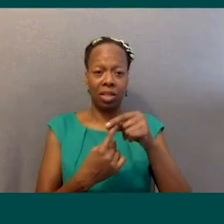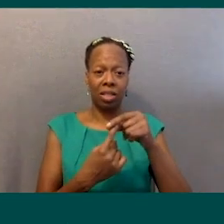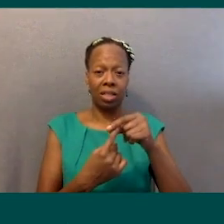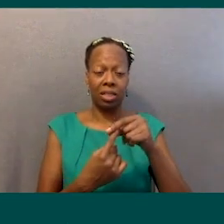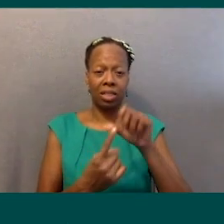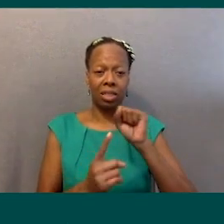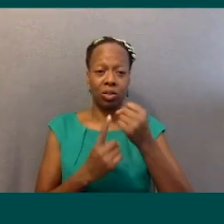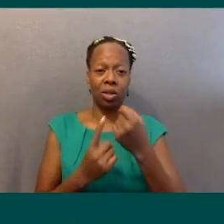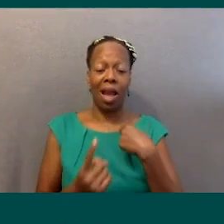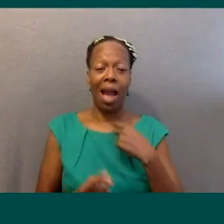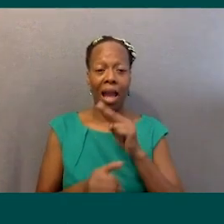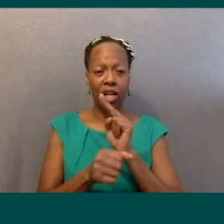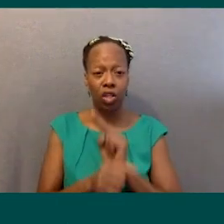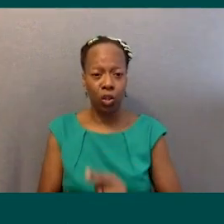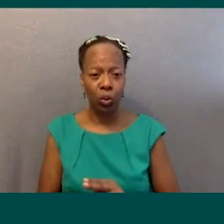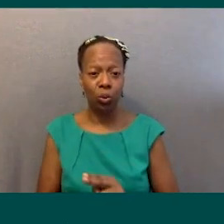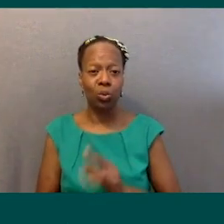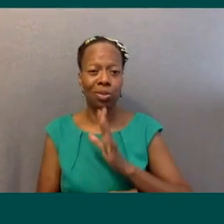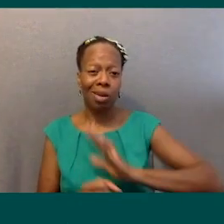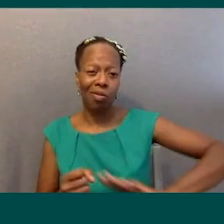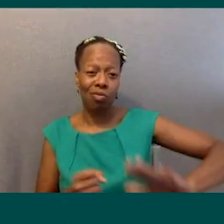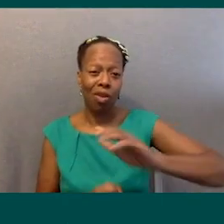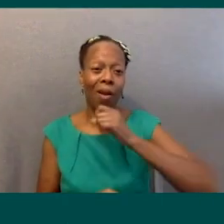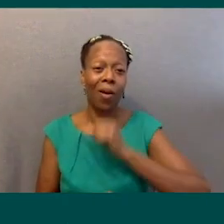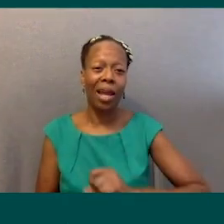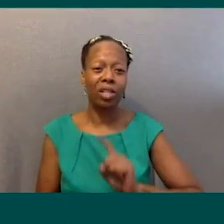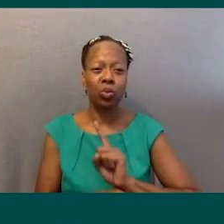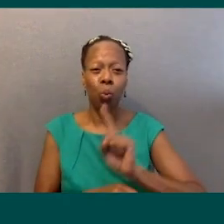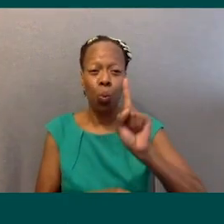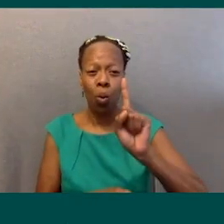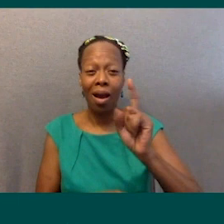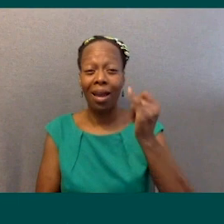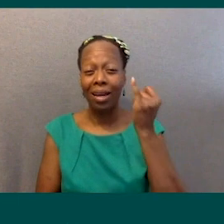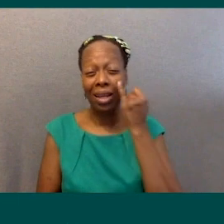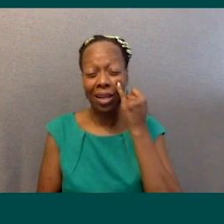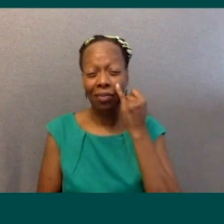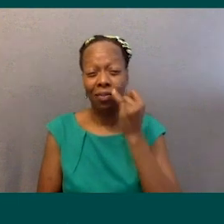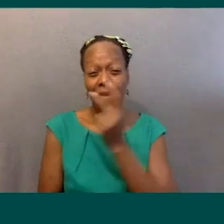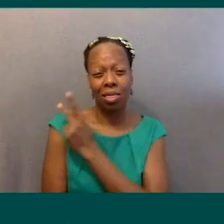If the patient really, really needs botulinum toxin injections, I do use.